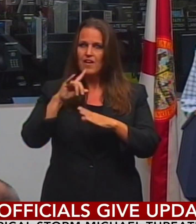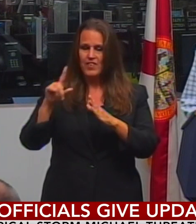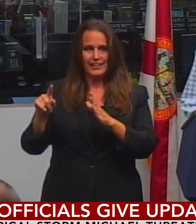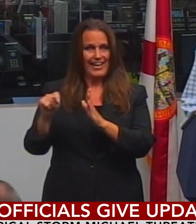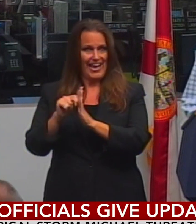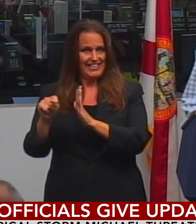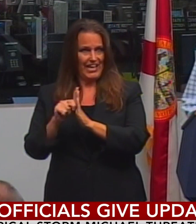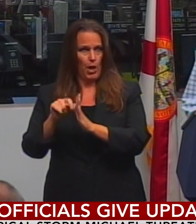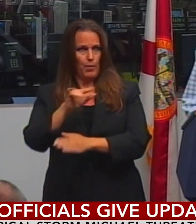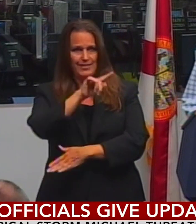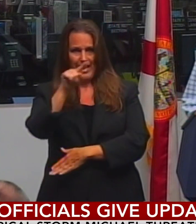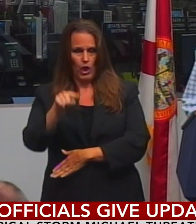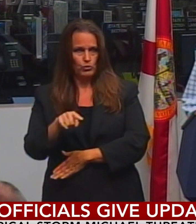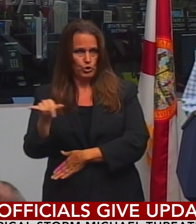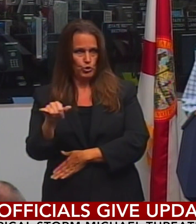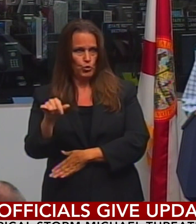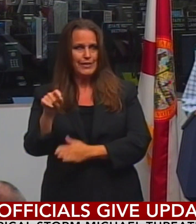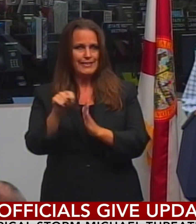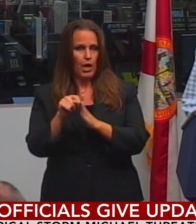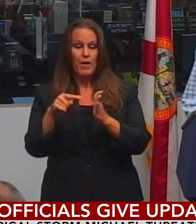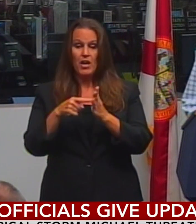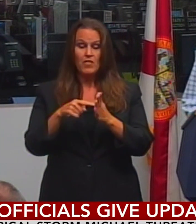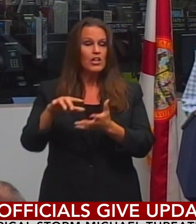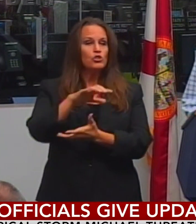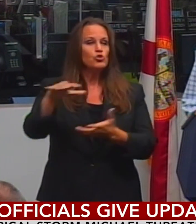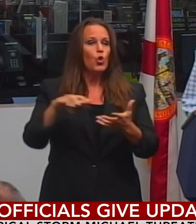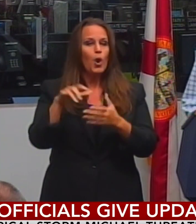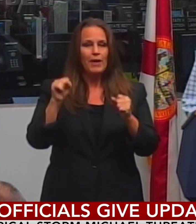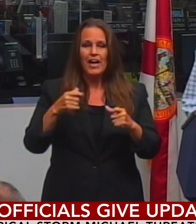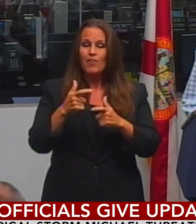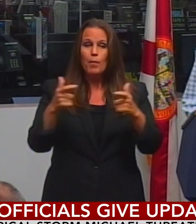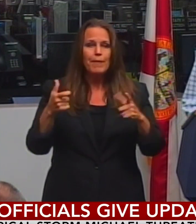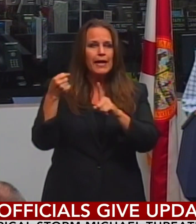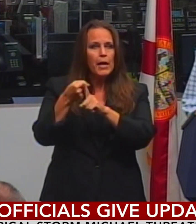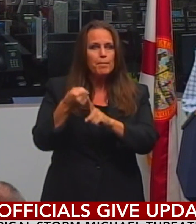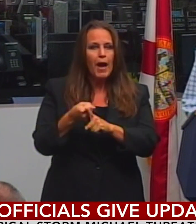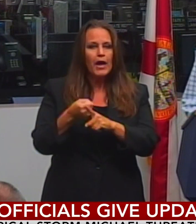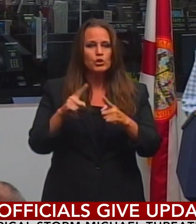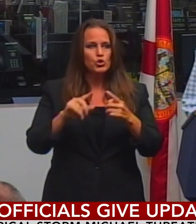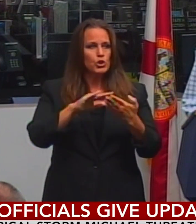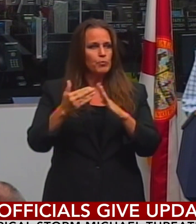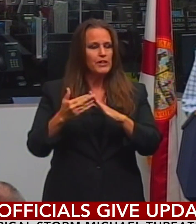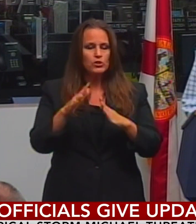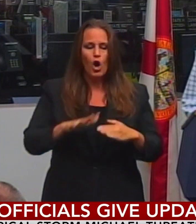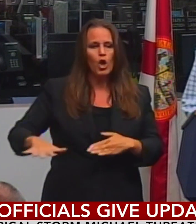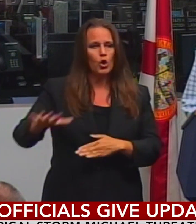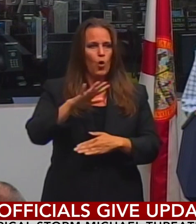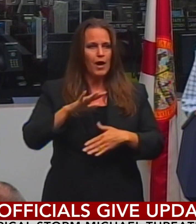SURGE, SO GET PREPARED AND GET OUT IF AN EVACUATION IS ORDERED.